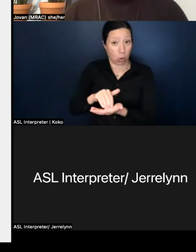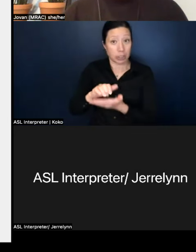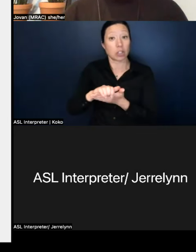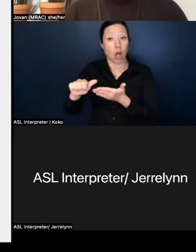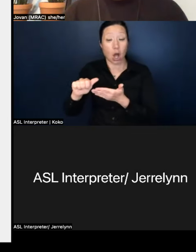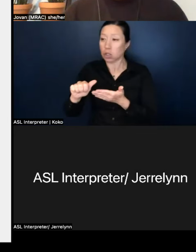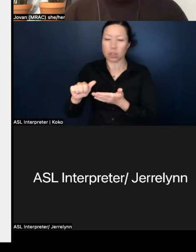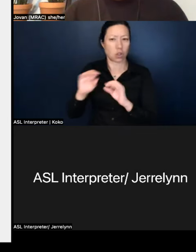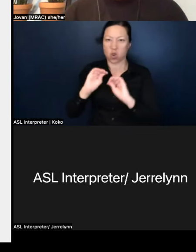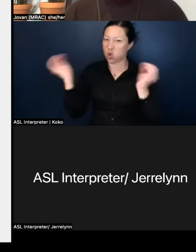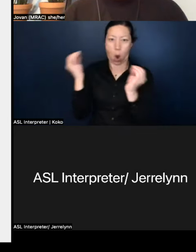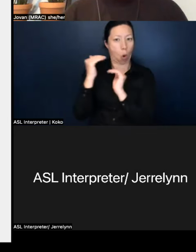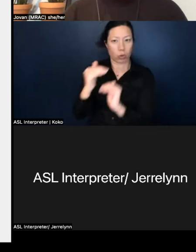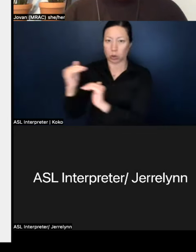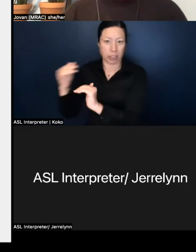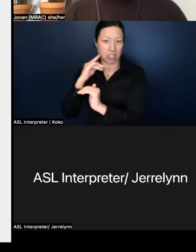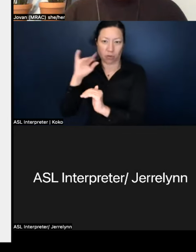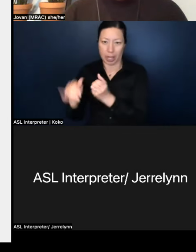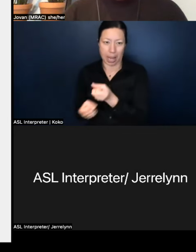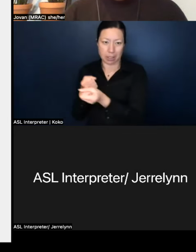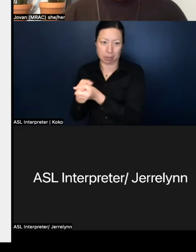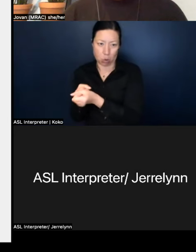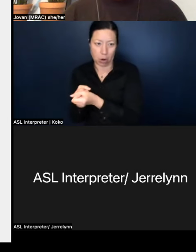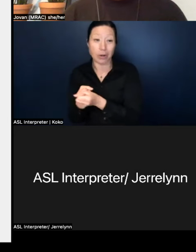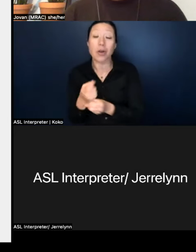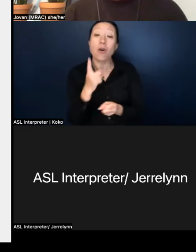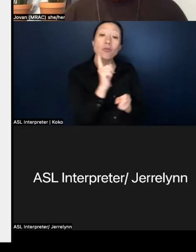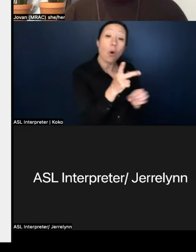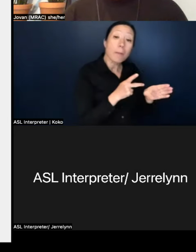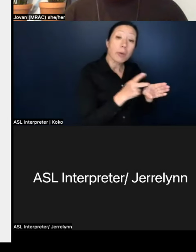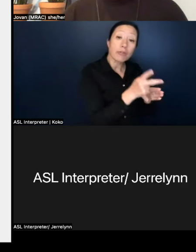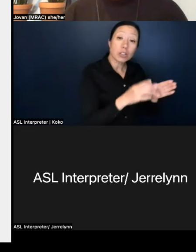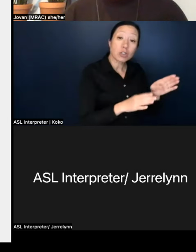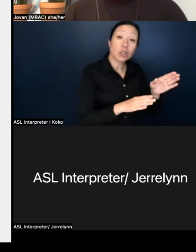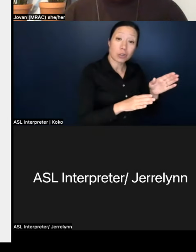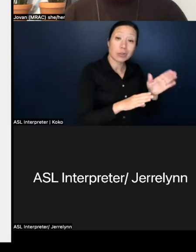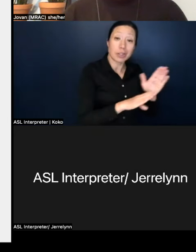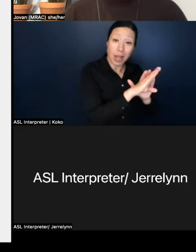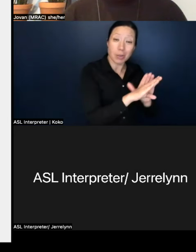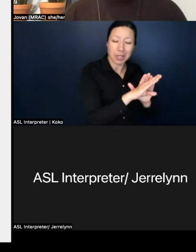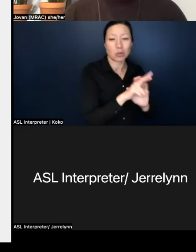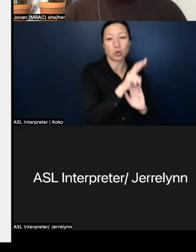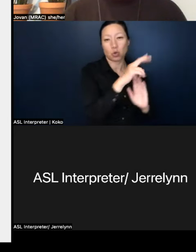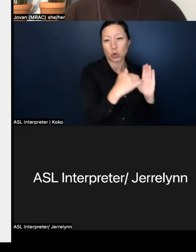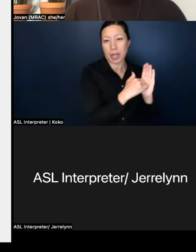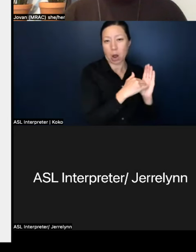and $2,000 for professional development. Awardees will also have access to networking